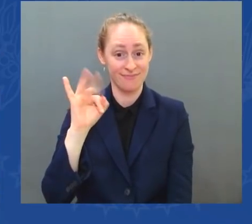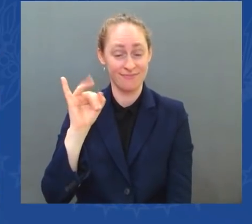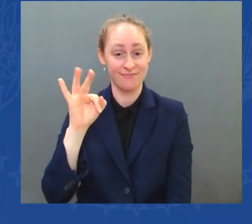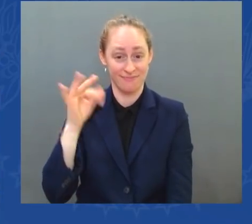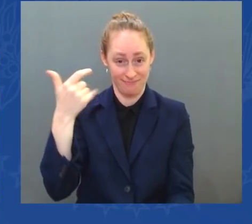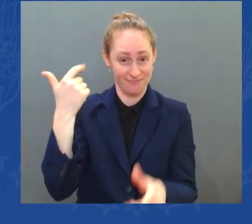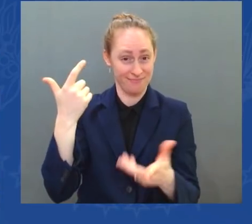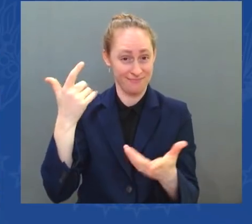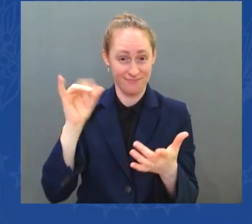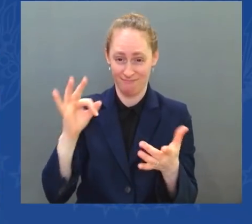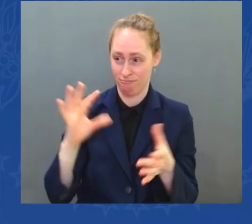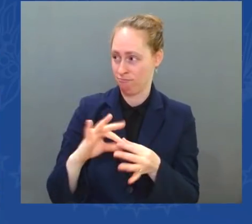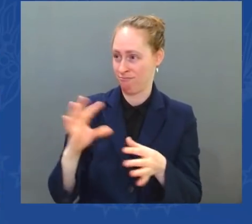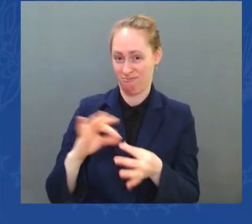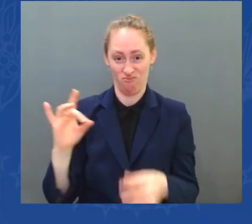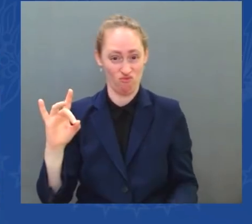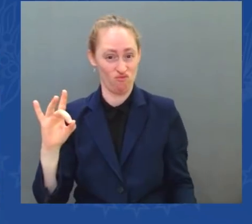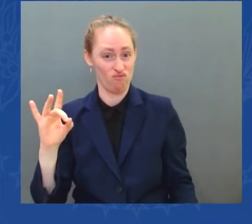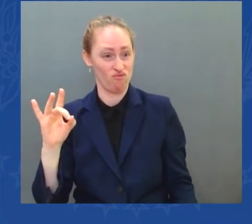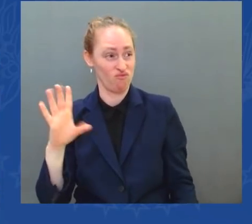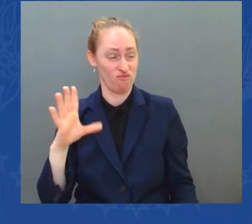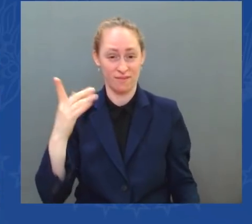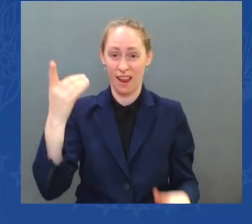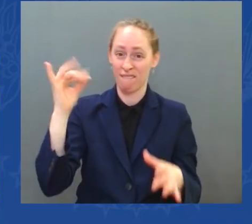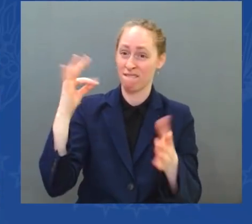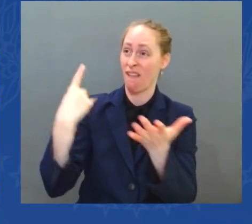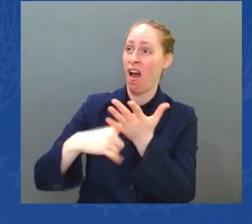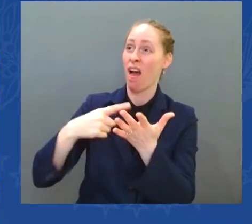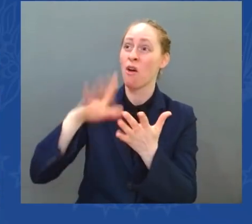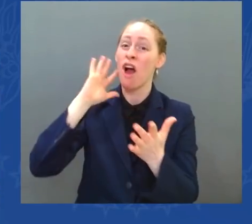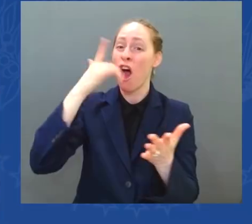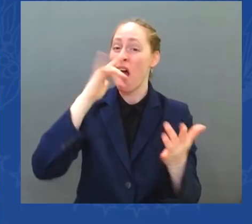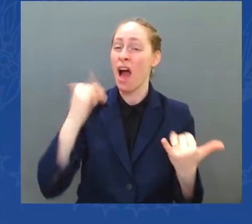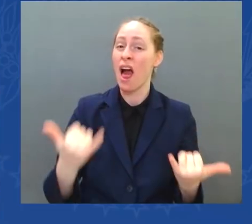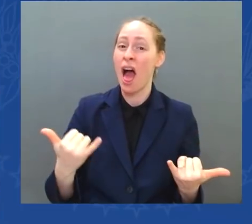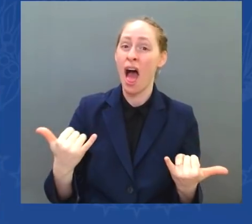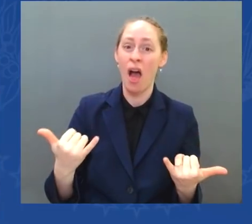Not so. Congress needs to get this bill to my desk as quickly as possible.